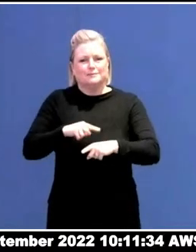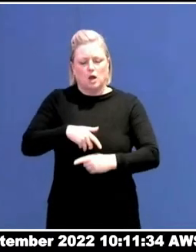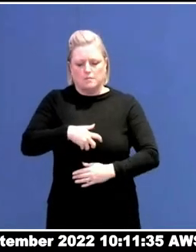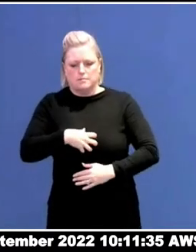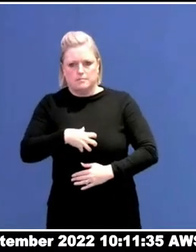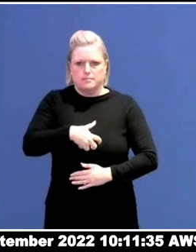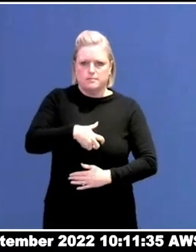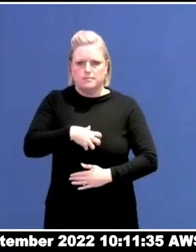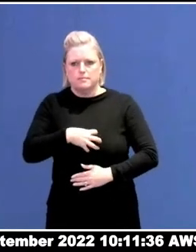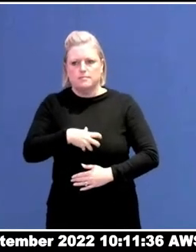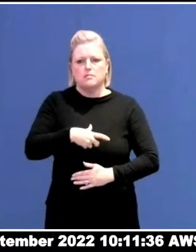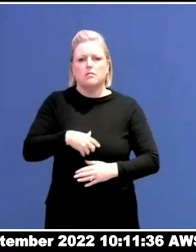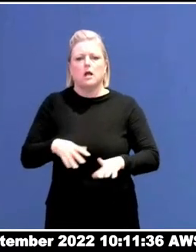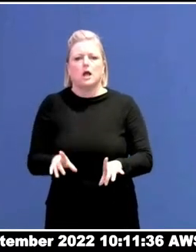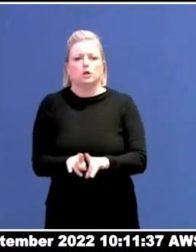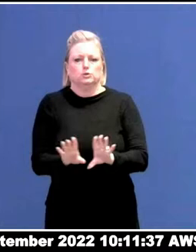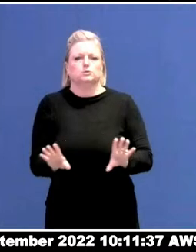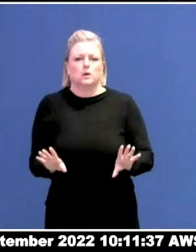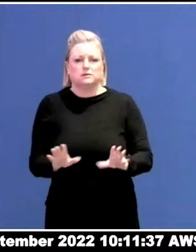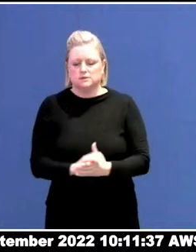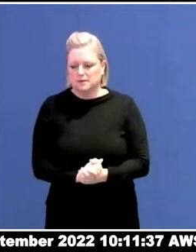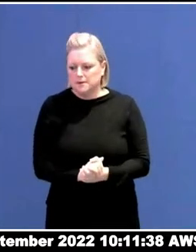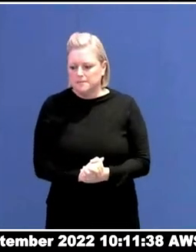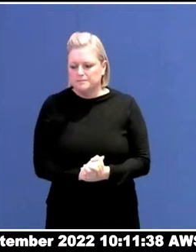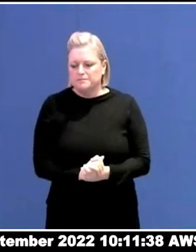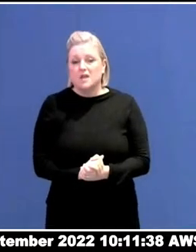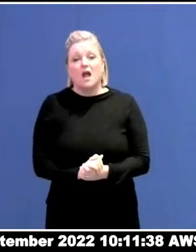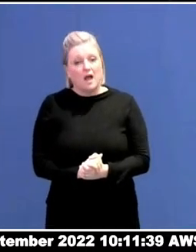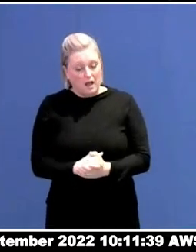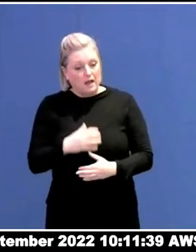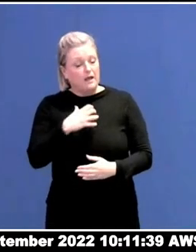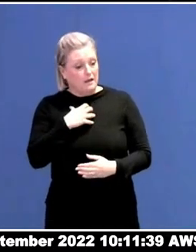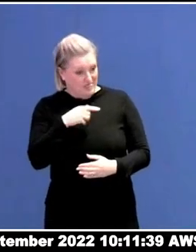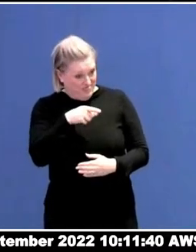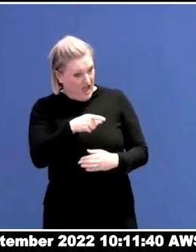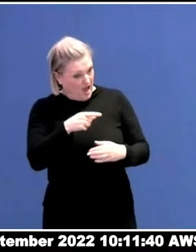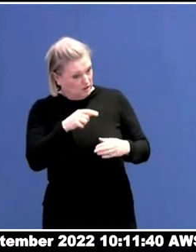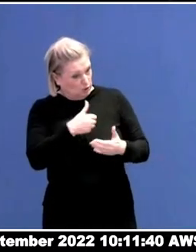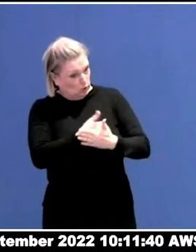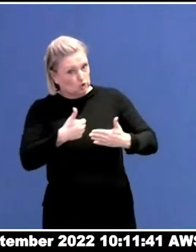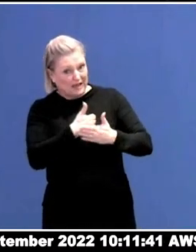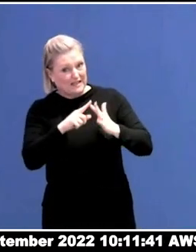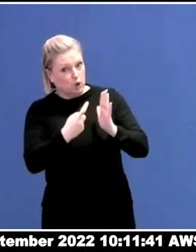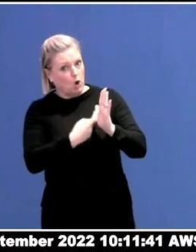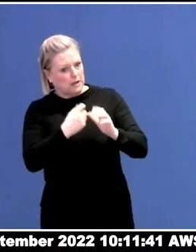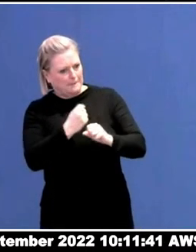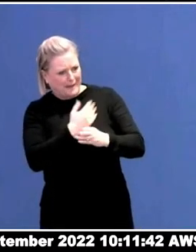levels of medication. MR GRIFFIN: Is your understanding that that process is usually carried out under medical supervision? Definitely, yes.